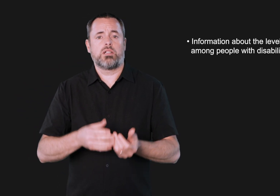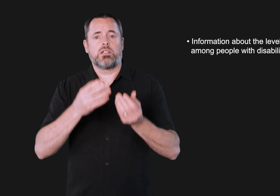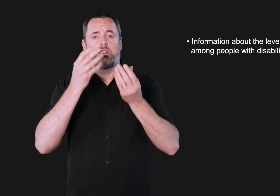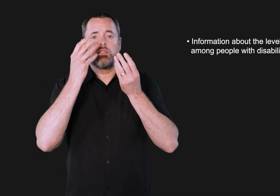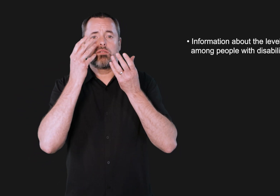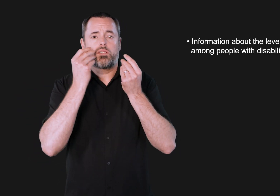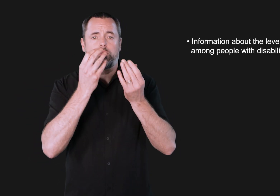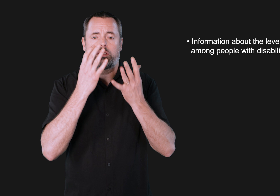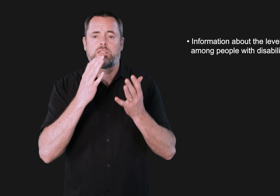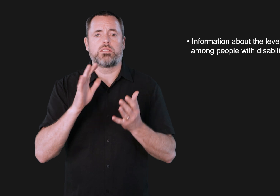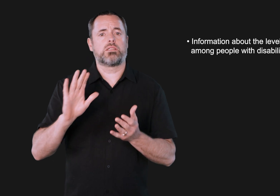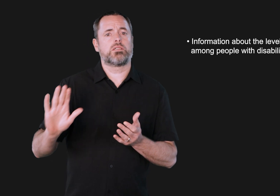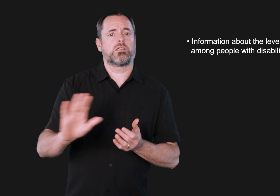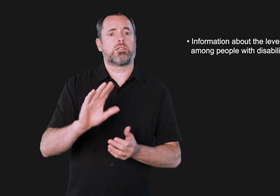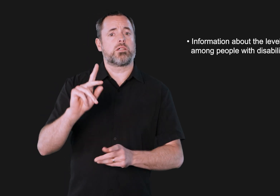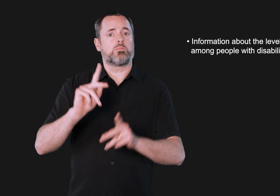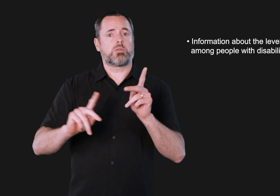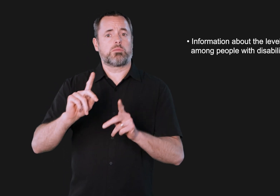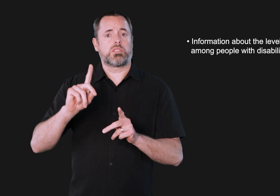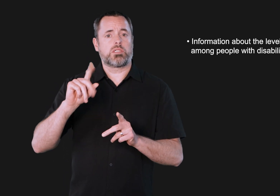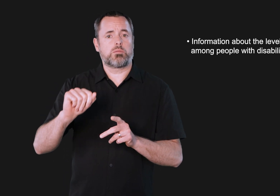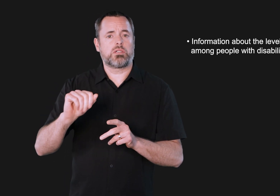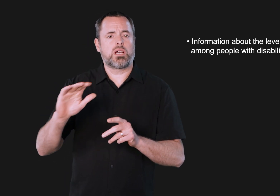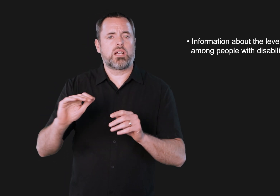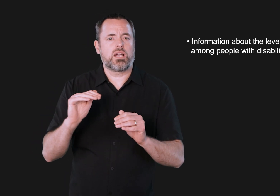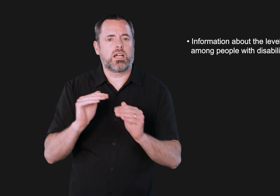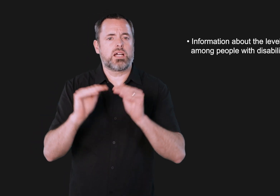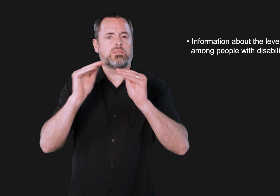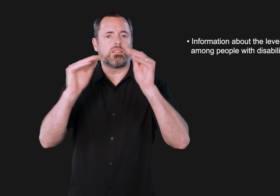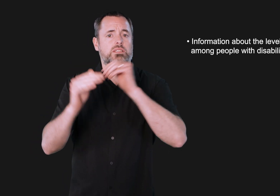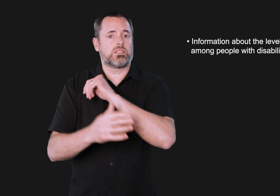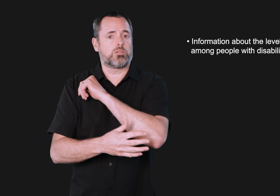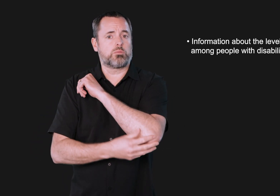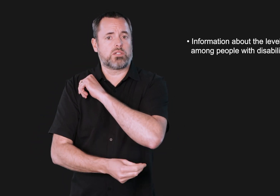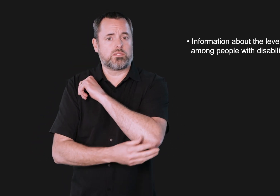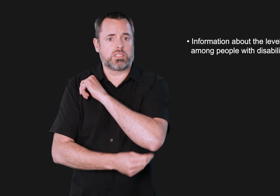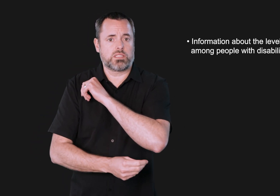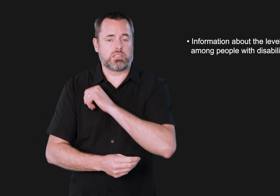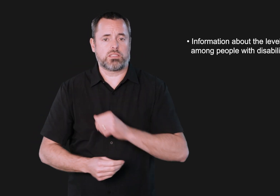• Information about the level of poverty among people with disabilities